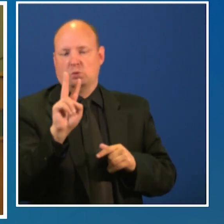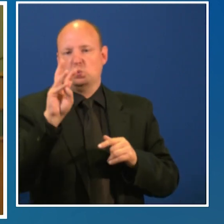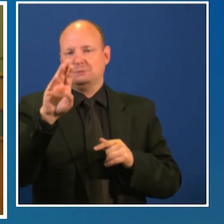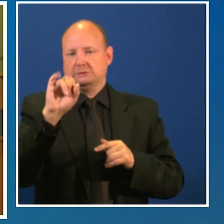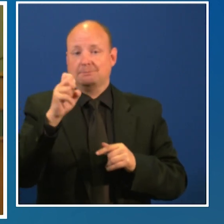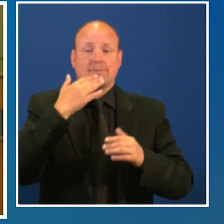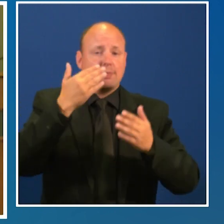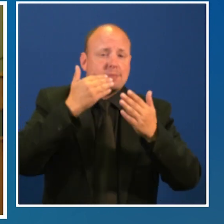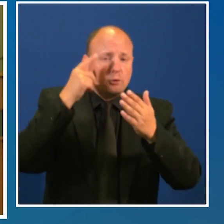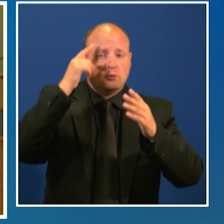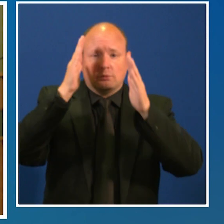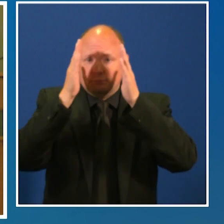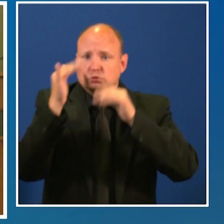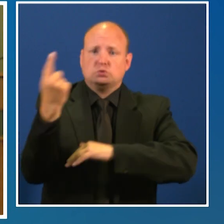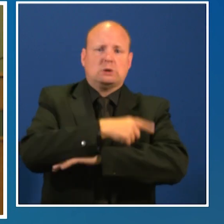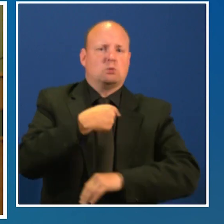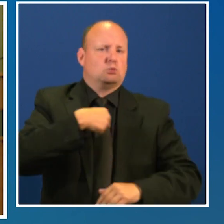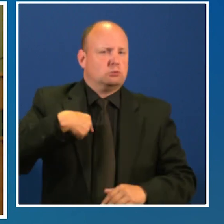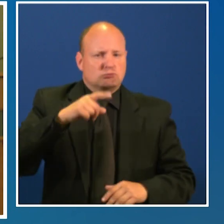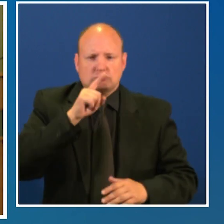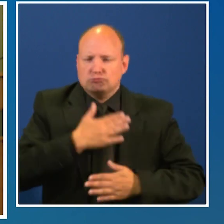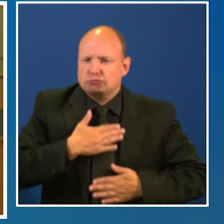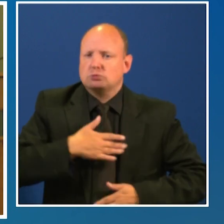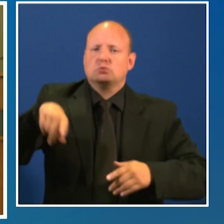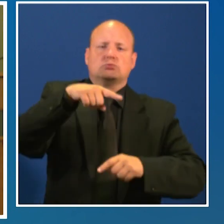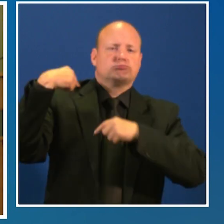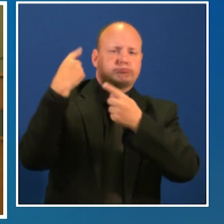resilience, sacrifice and efforts to get vaccinated have